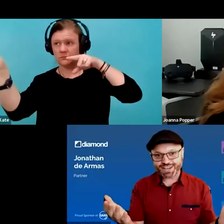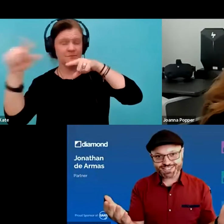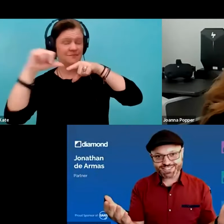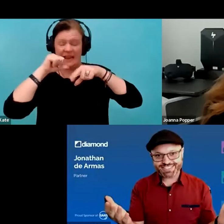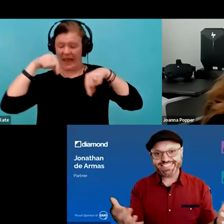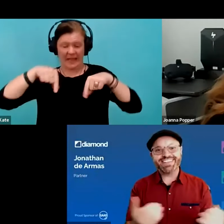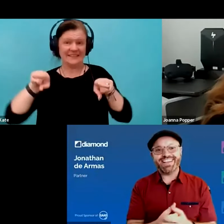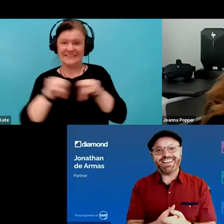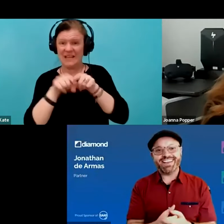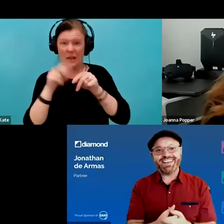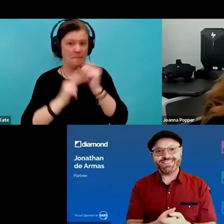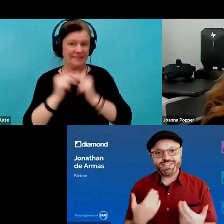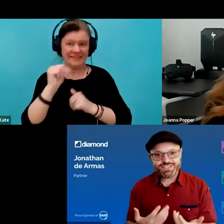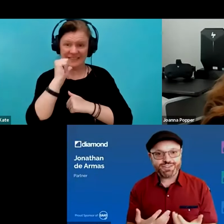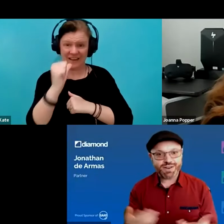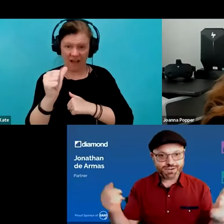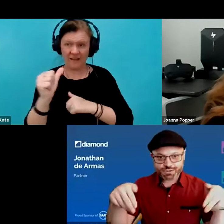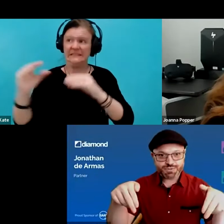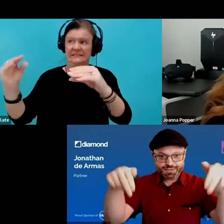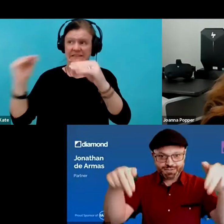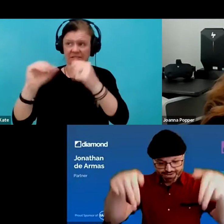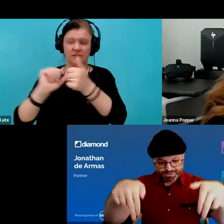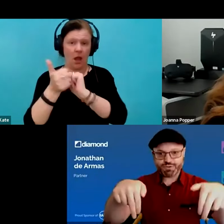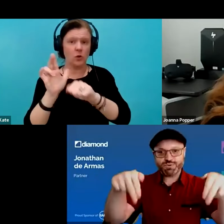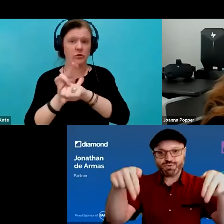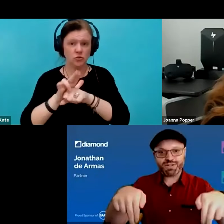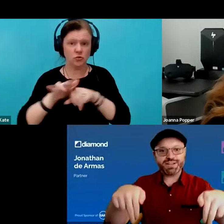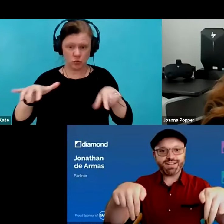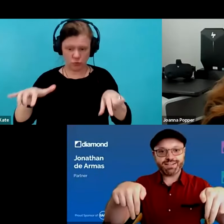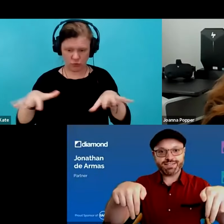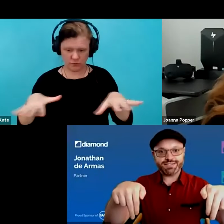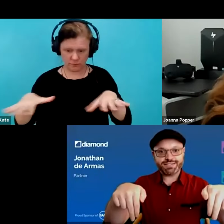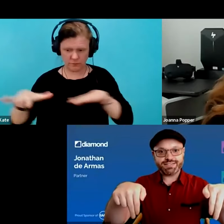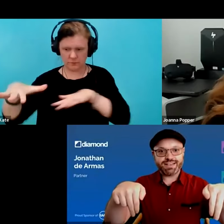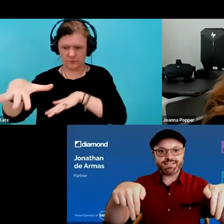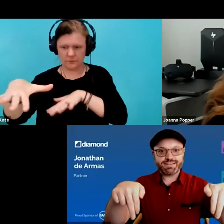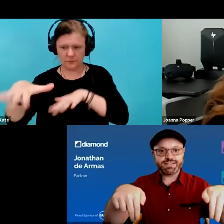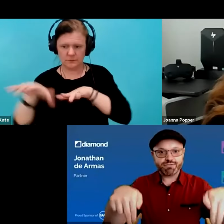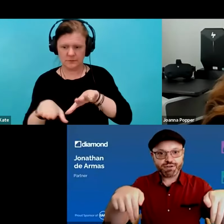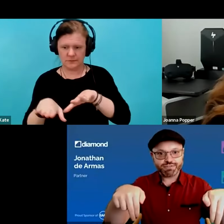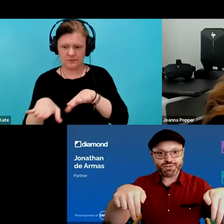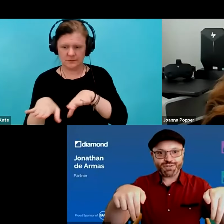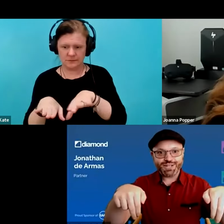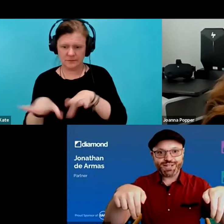location and they're teaching you how to use a virtual set deck is in front of you